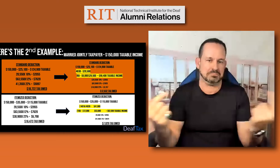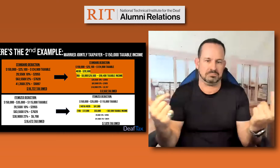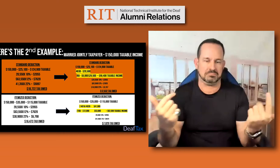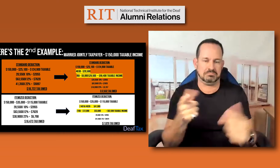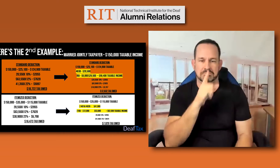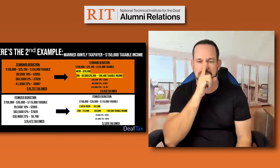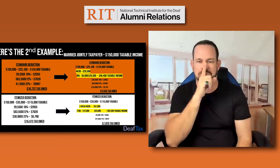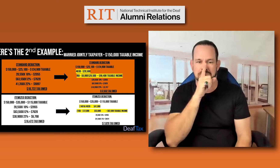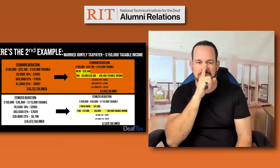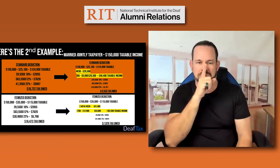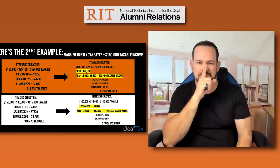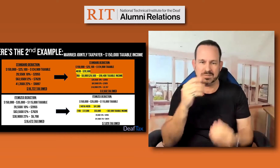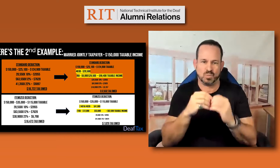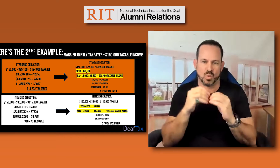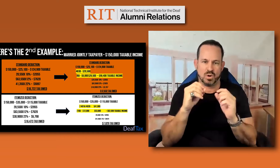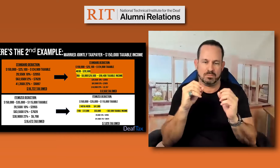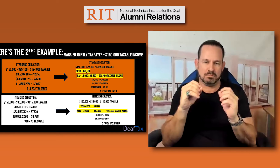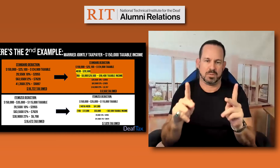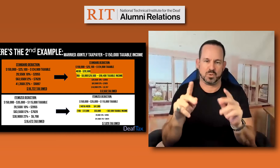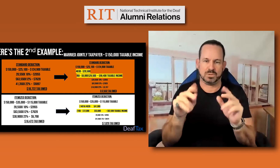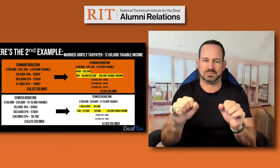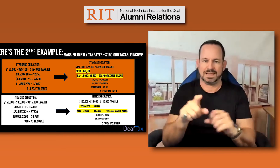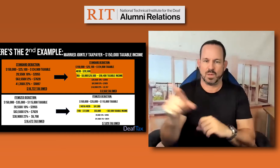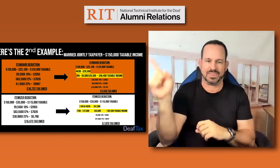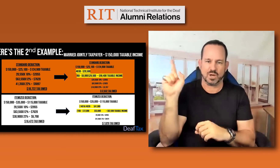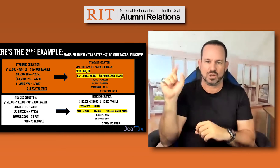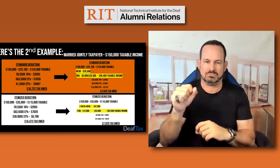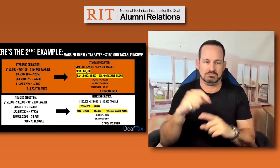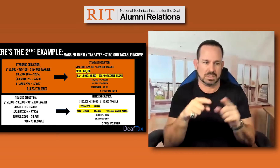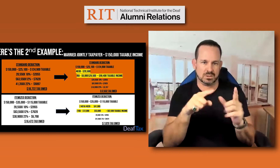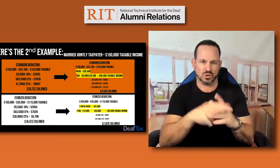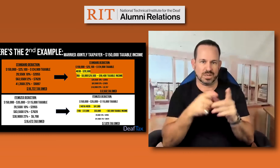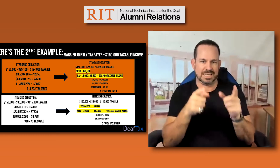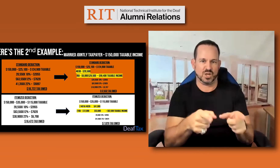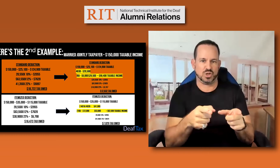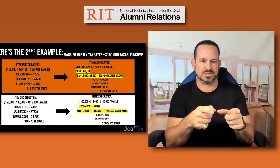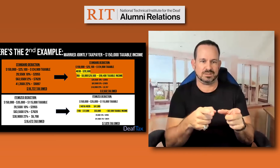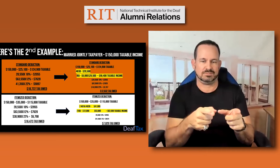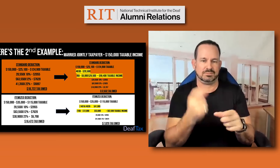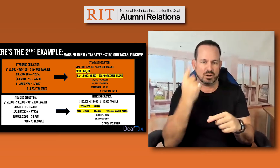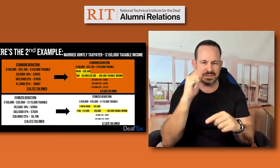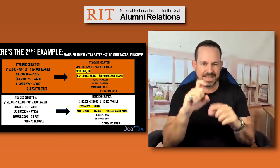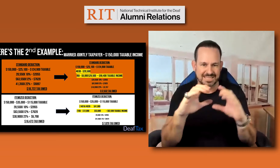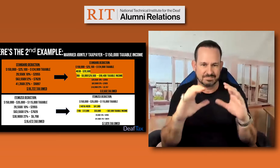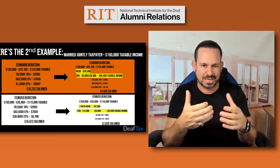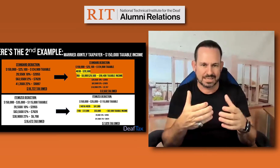investments, property taxes. There's more situations out there that might apply to you.